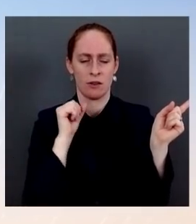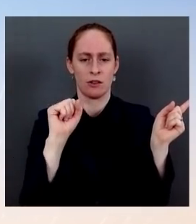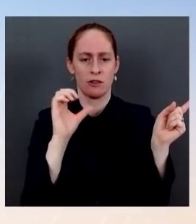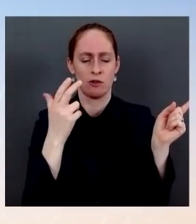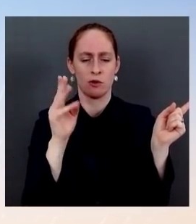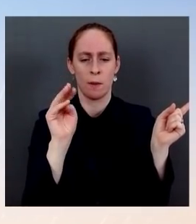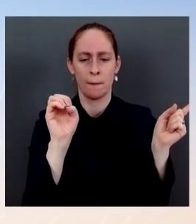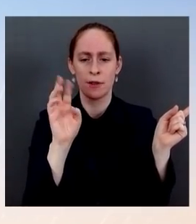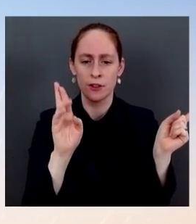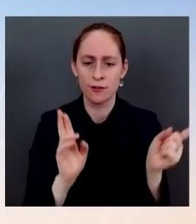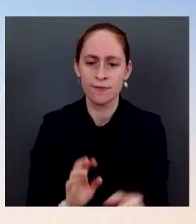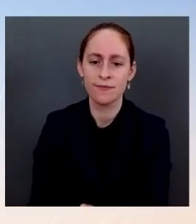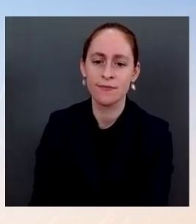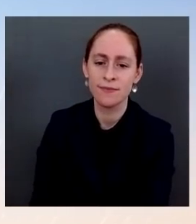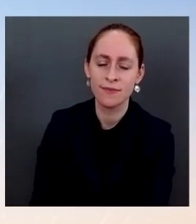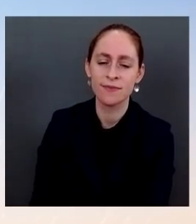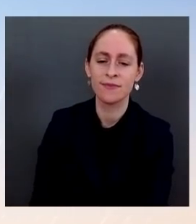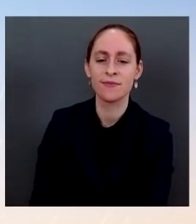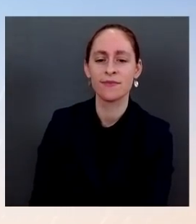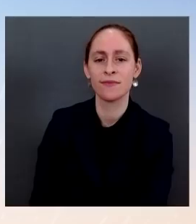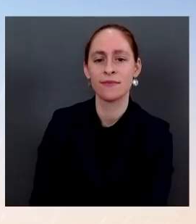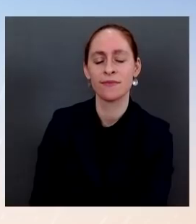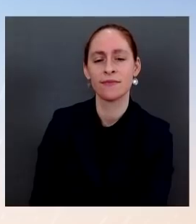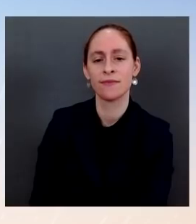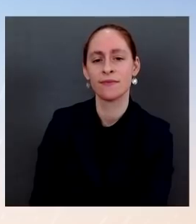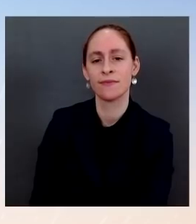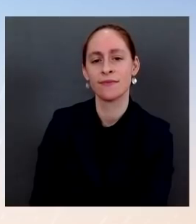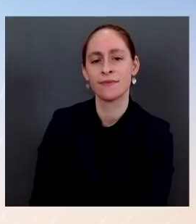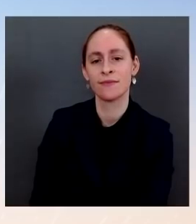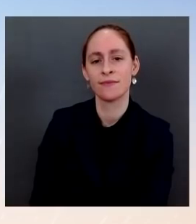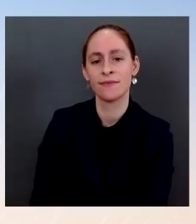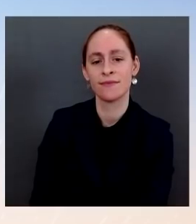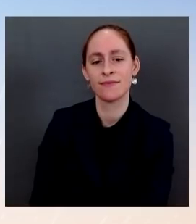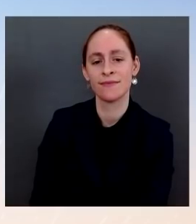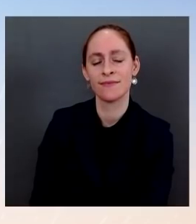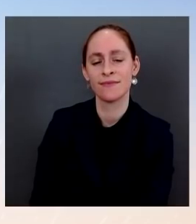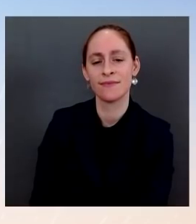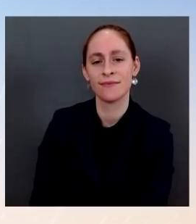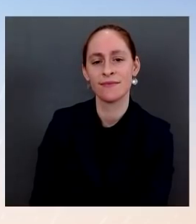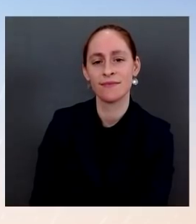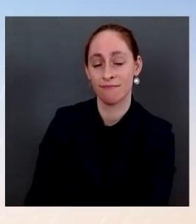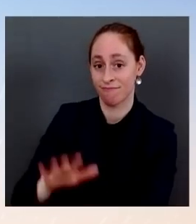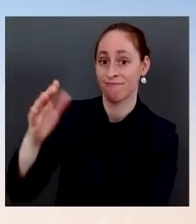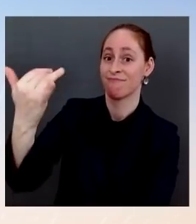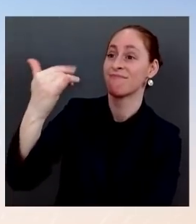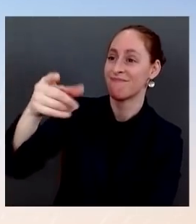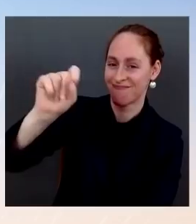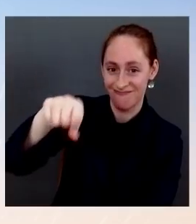What is the administration doing to make sure there aren't shortages or that they can address the already existing shortages of those pills?